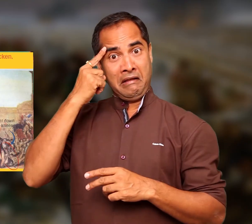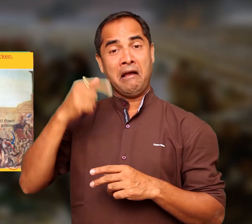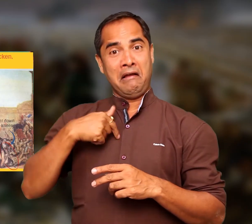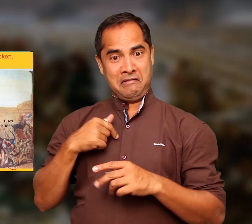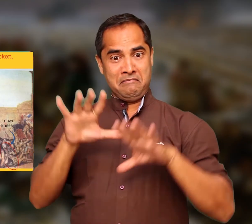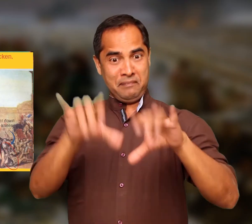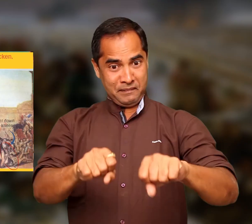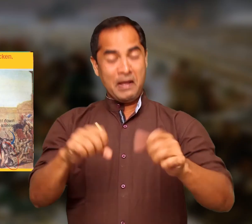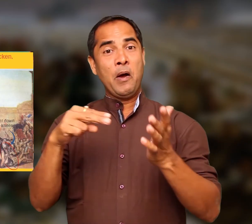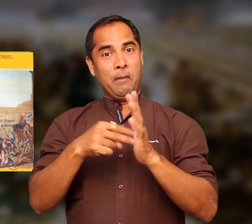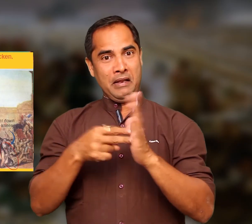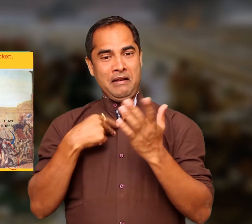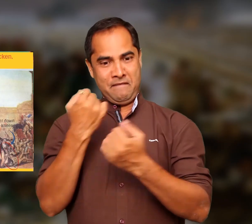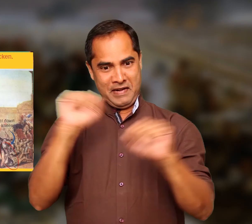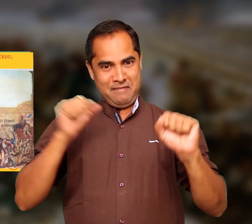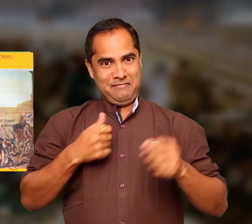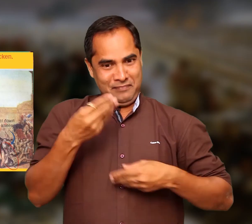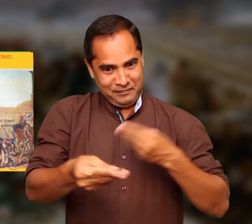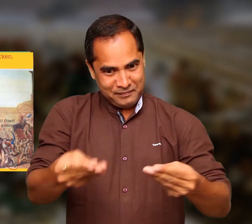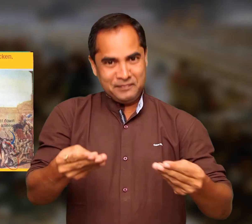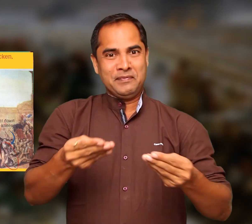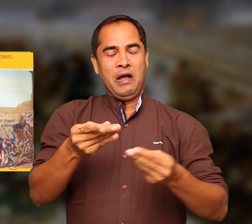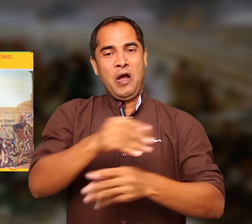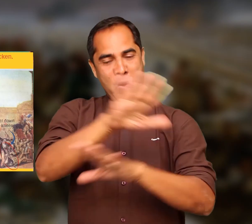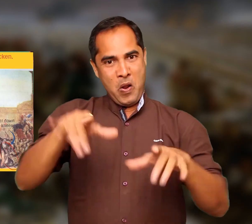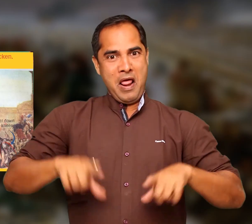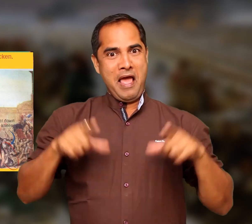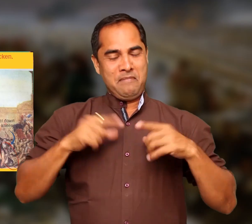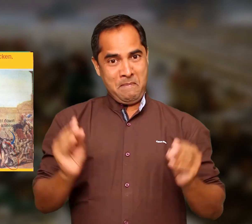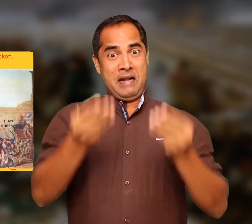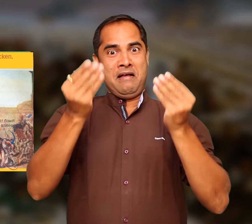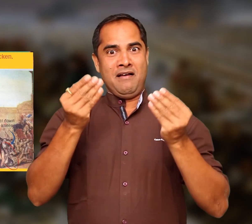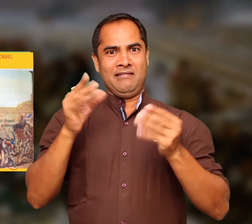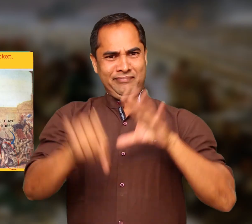liberators of providing freedom to the other countries but they were actually